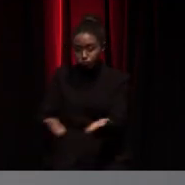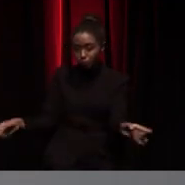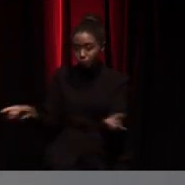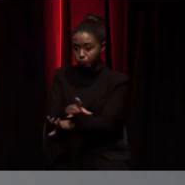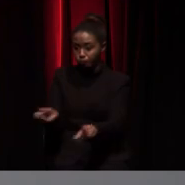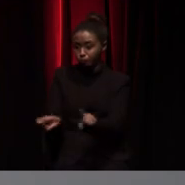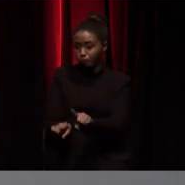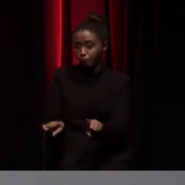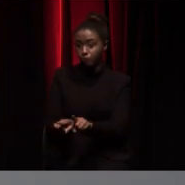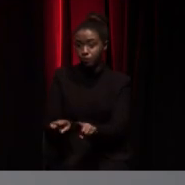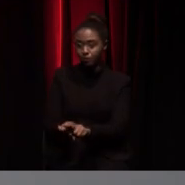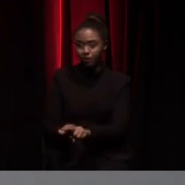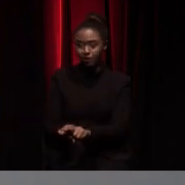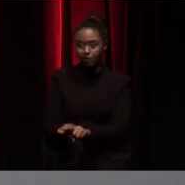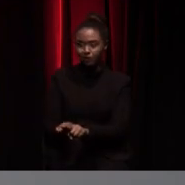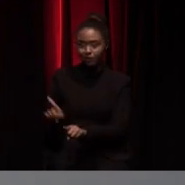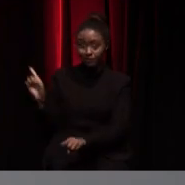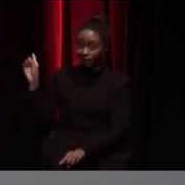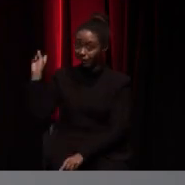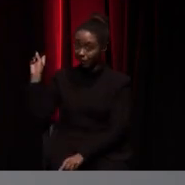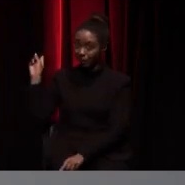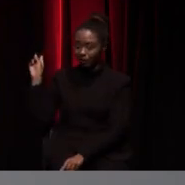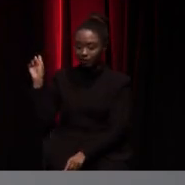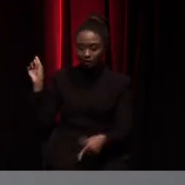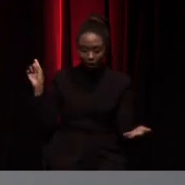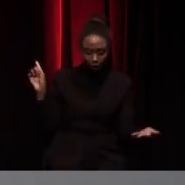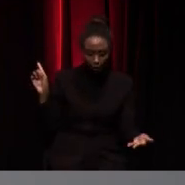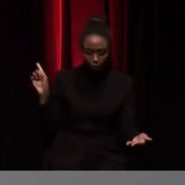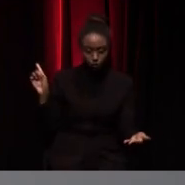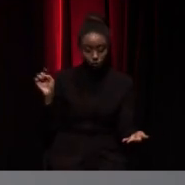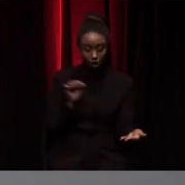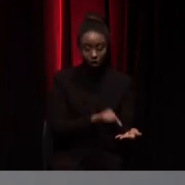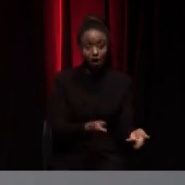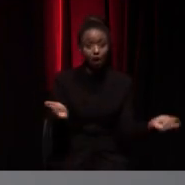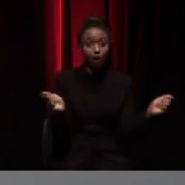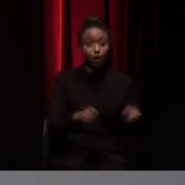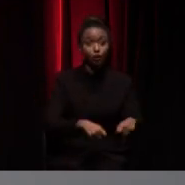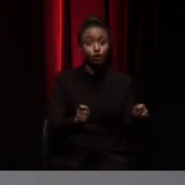opens up new possibilities for several professions,